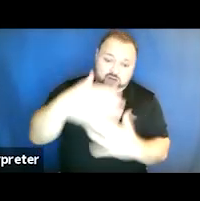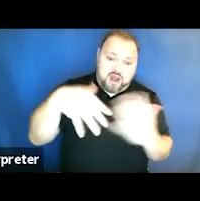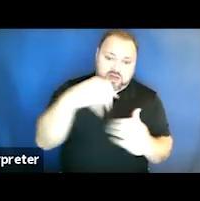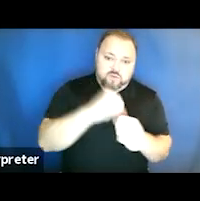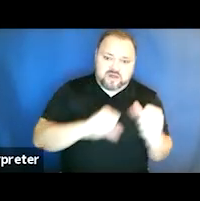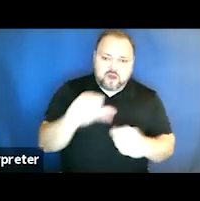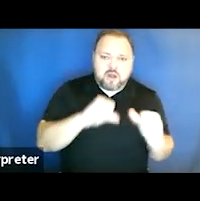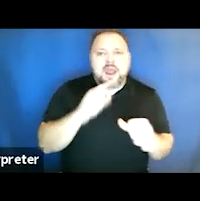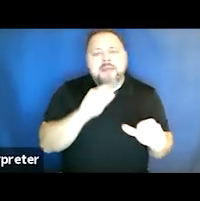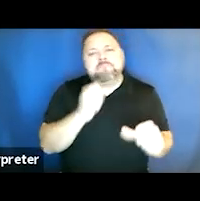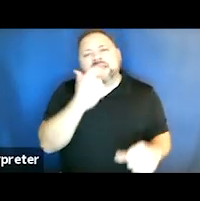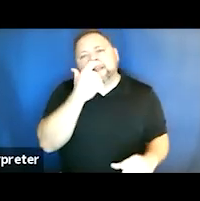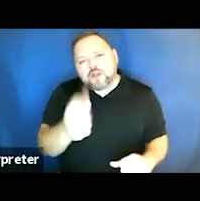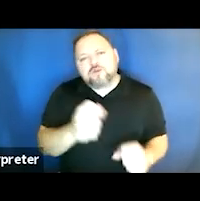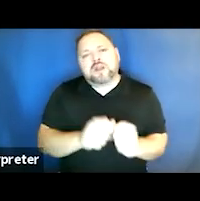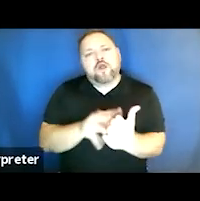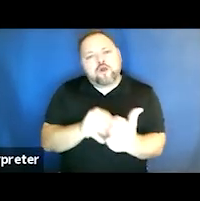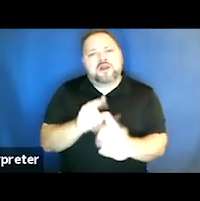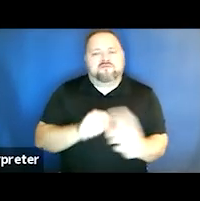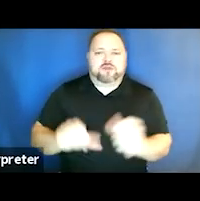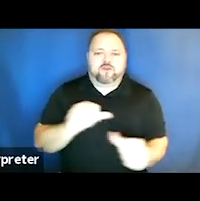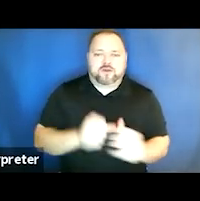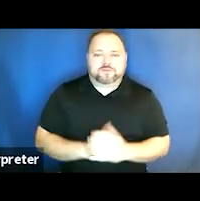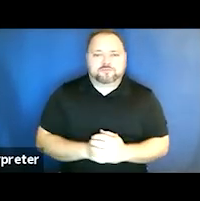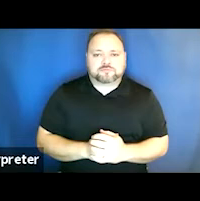and being interested in learning from each other because once you do